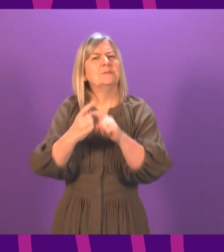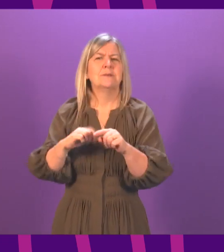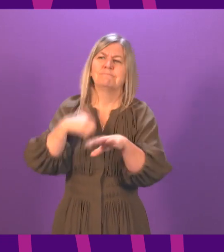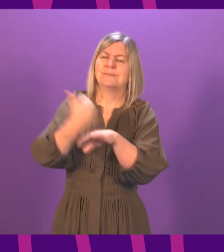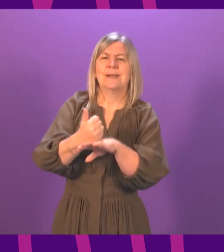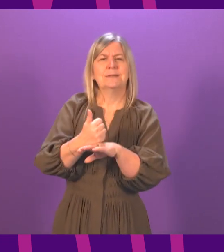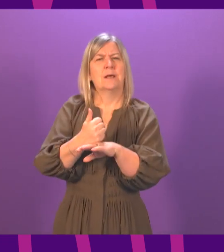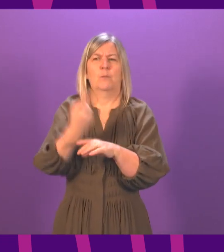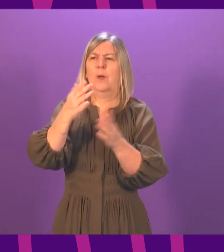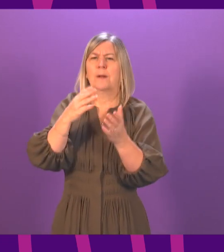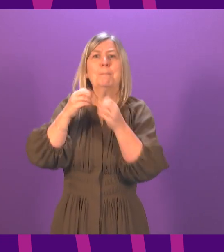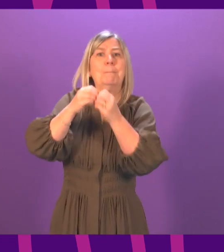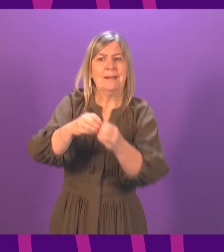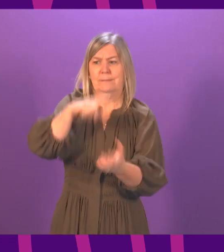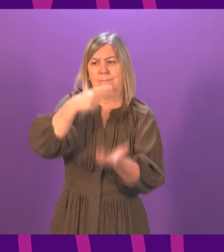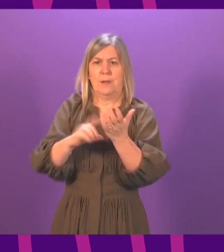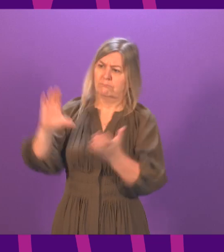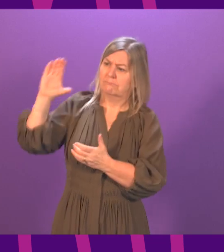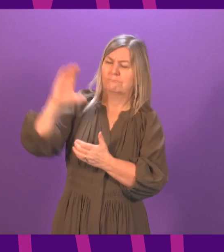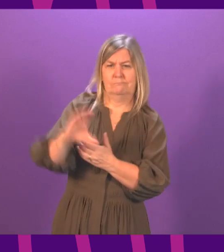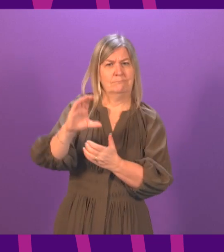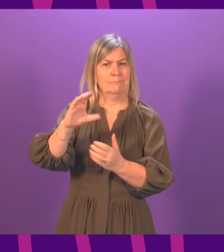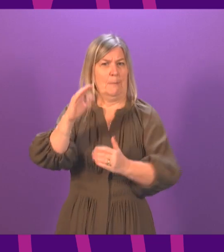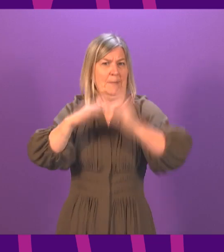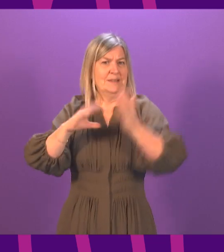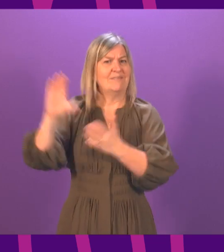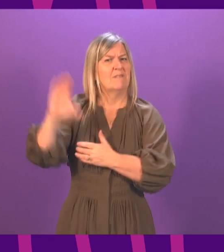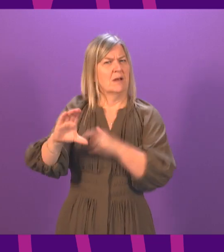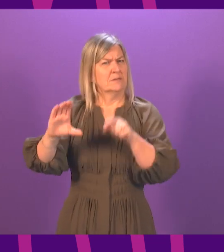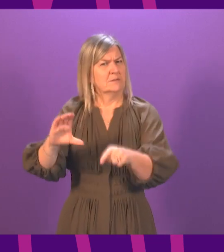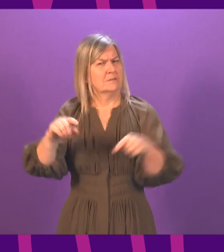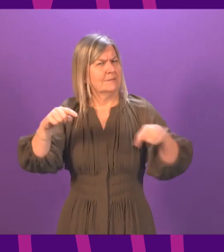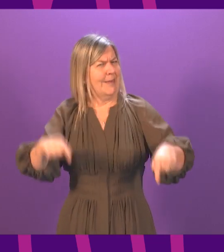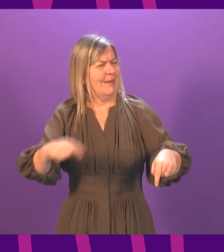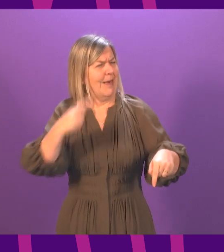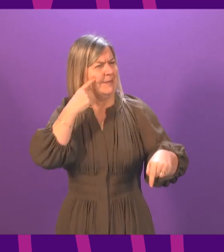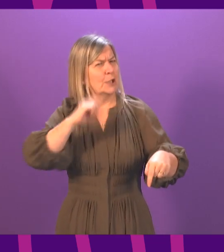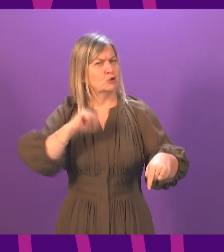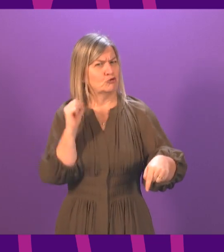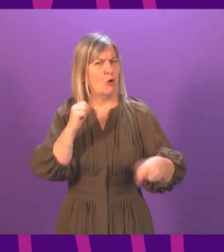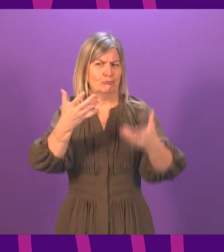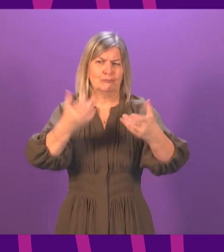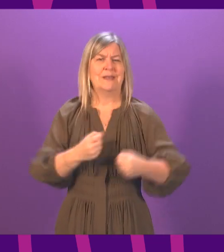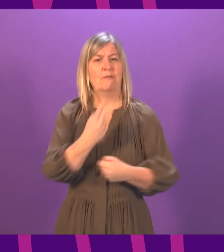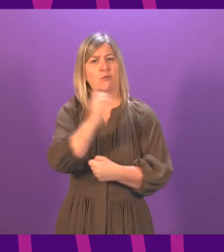Government was given £100 million as a result of that last March. People may well ask what